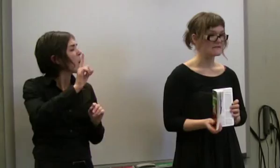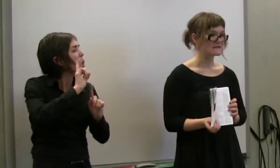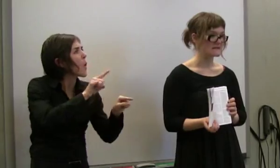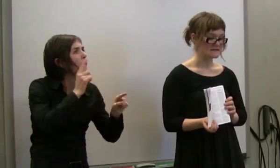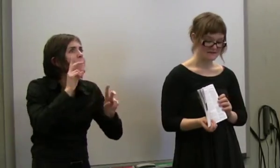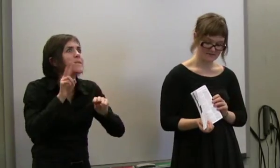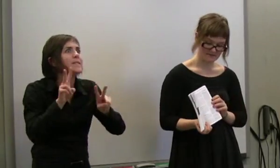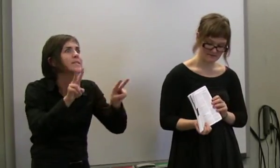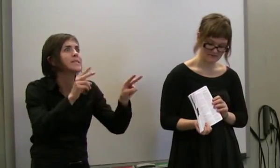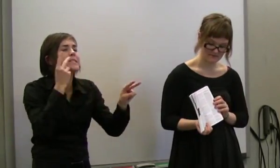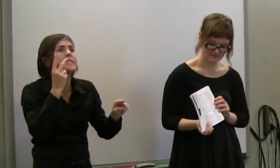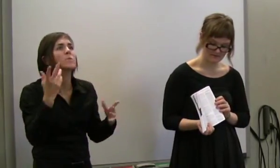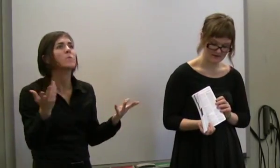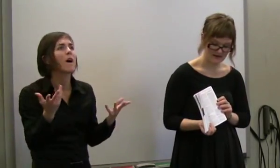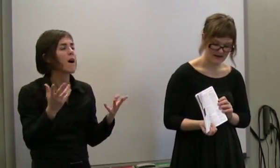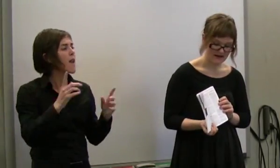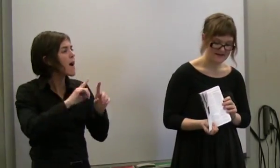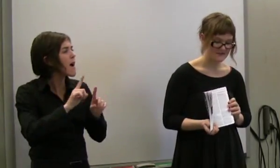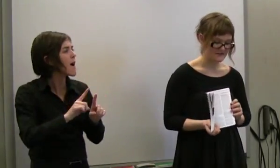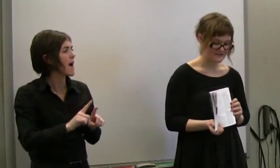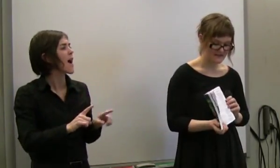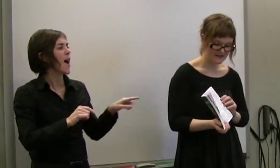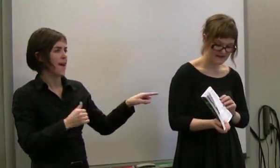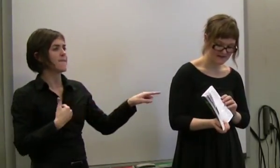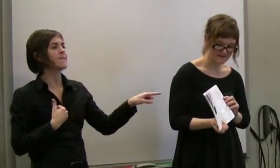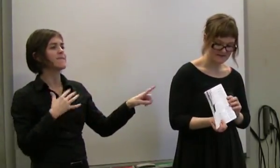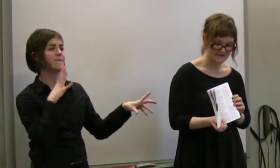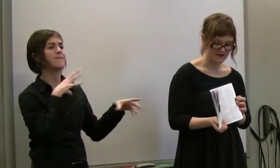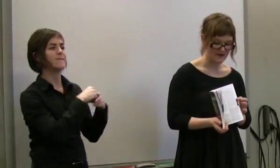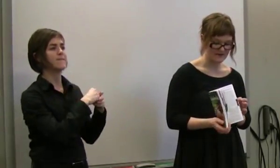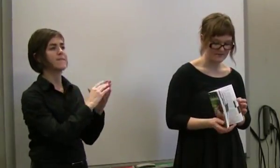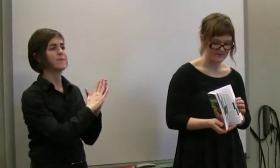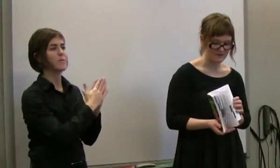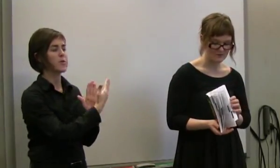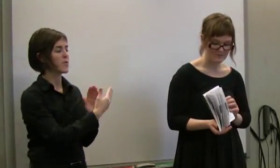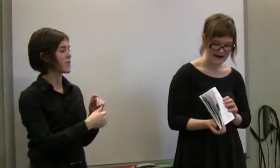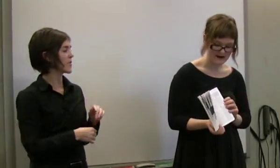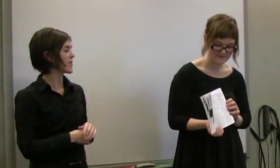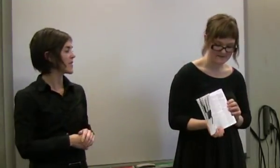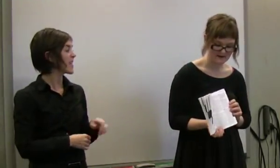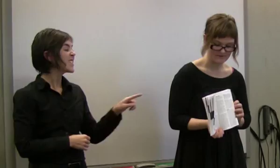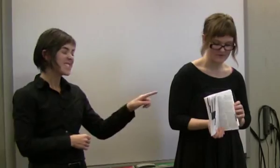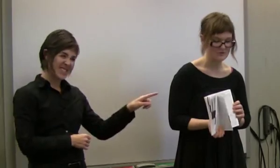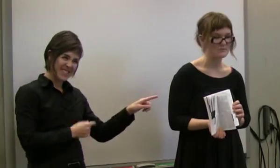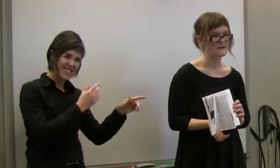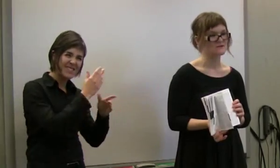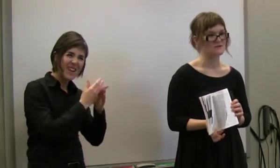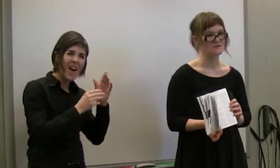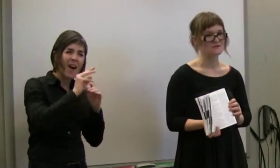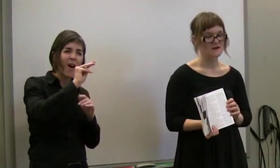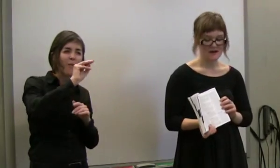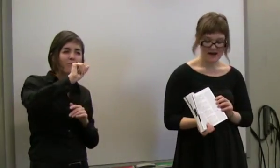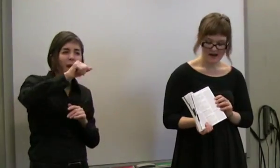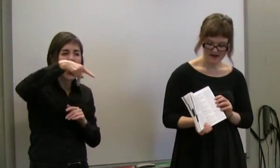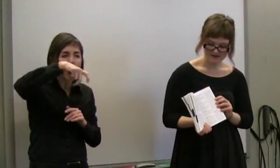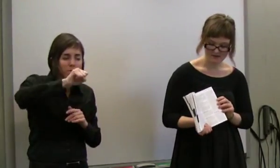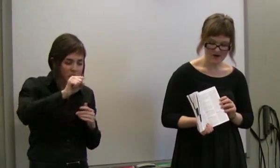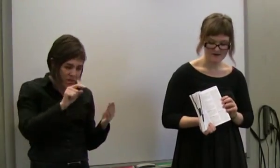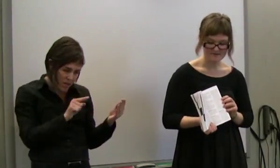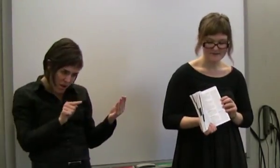places and sights in the country that you might like to go and visit.